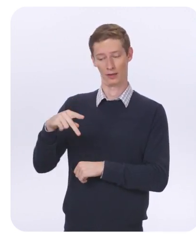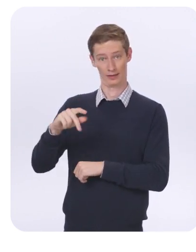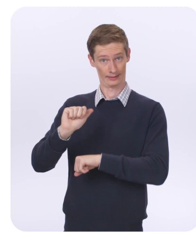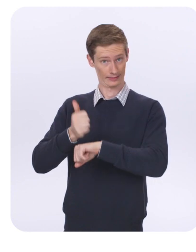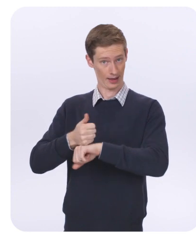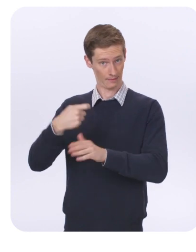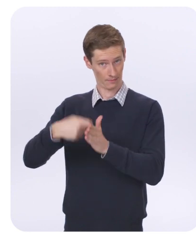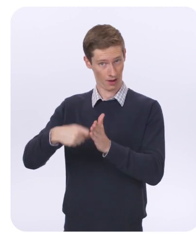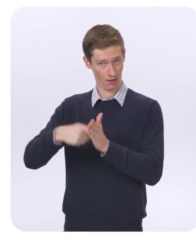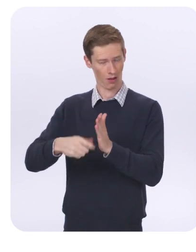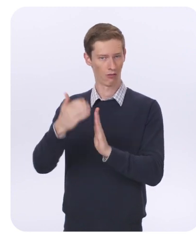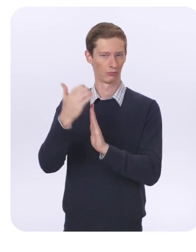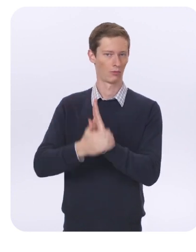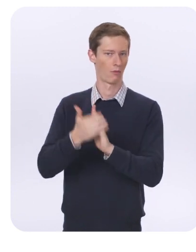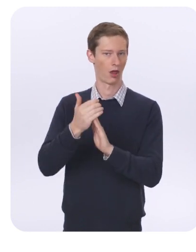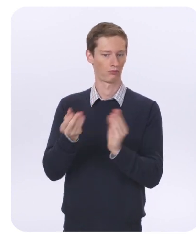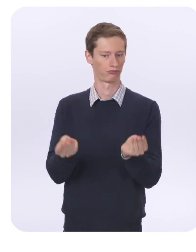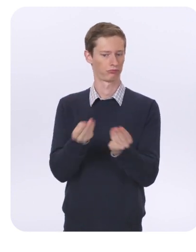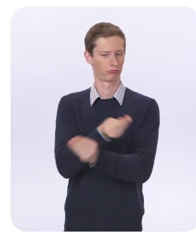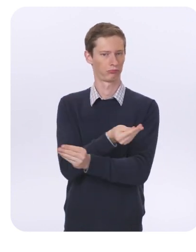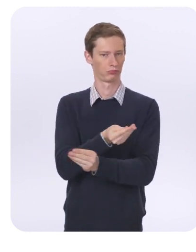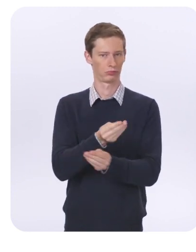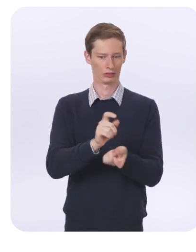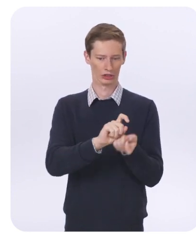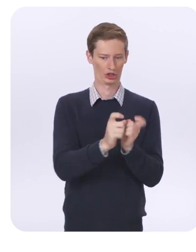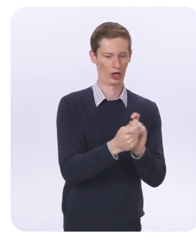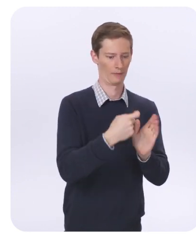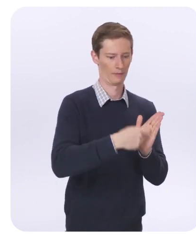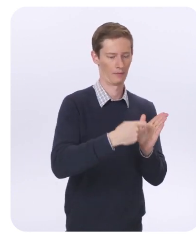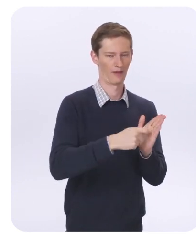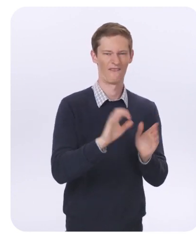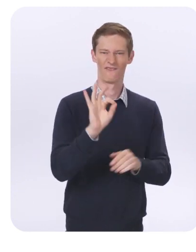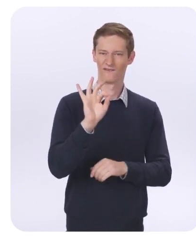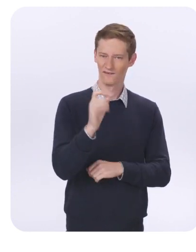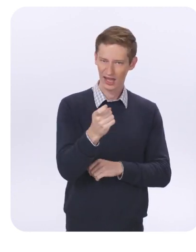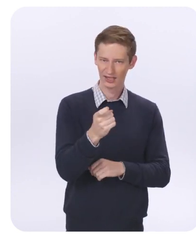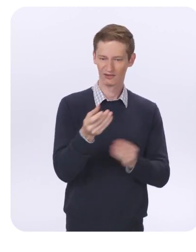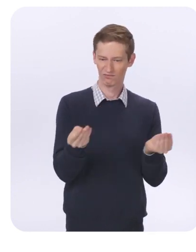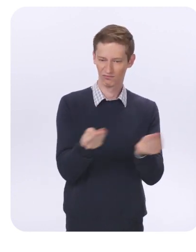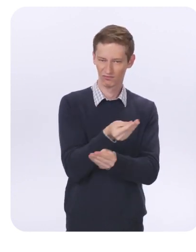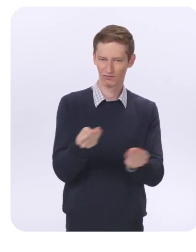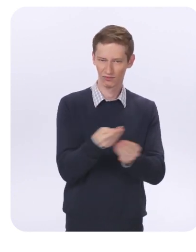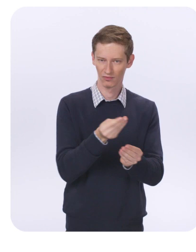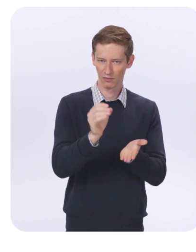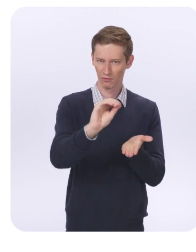Automatic conversions don’t take into account the ever-changing foreign exchange rates and pricing rules,